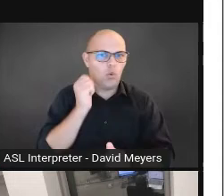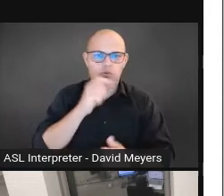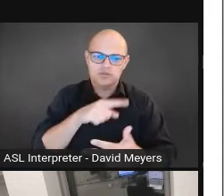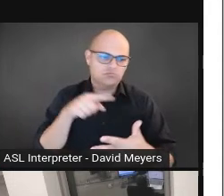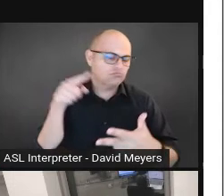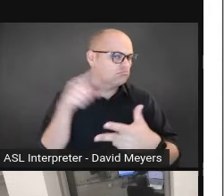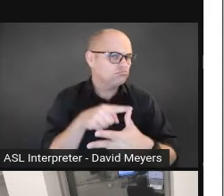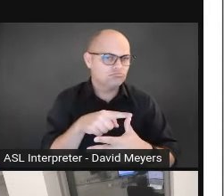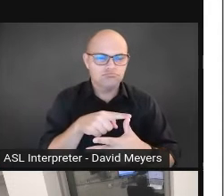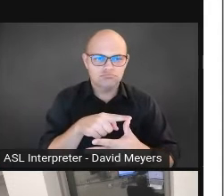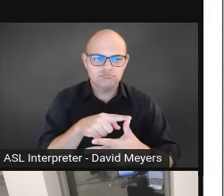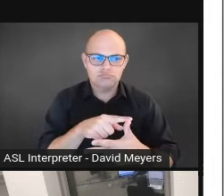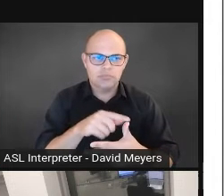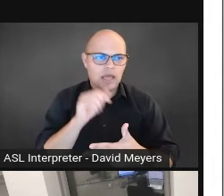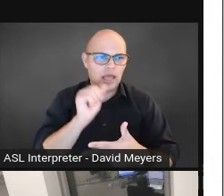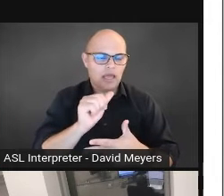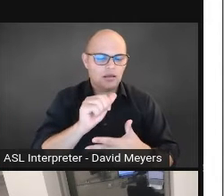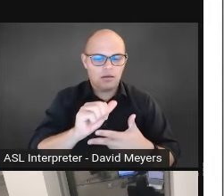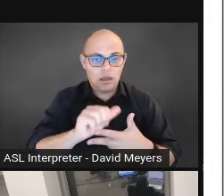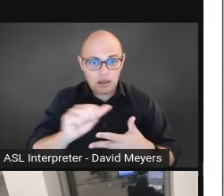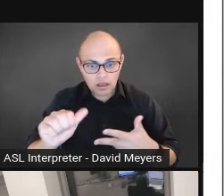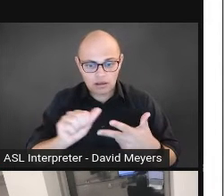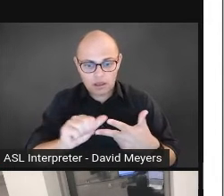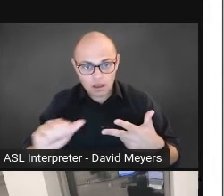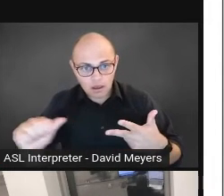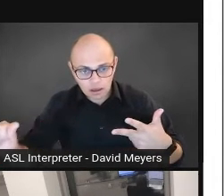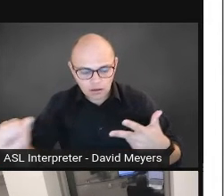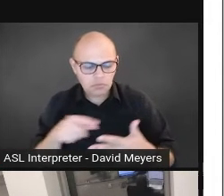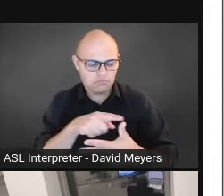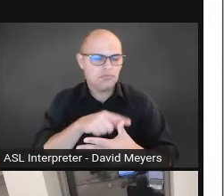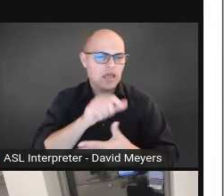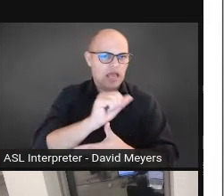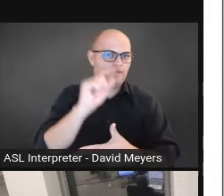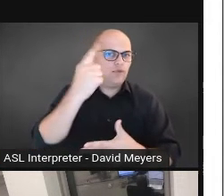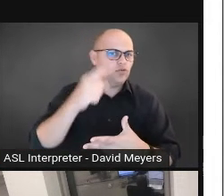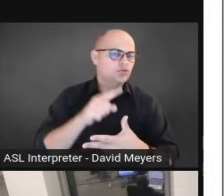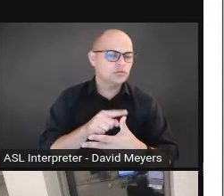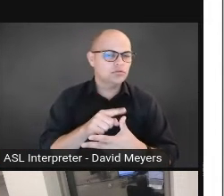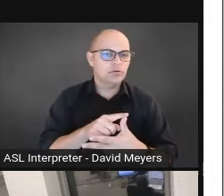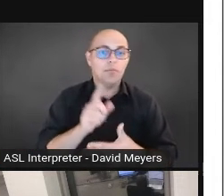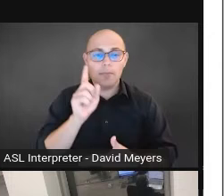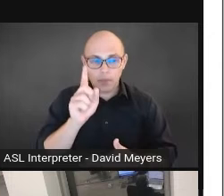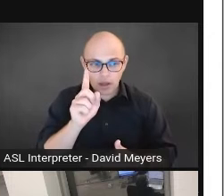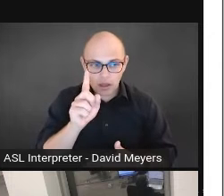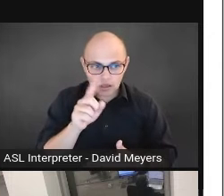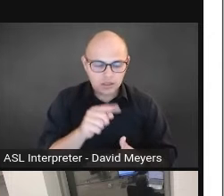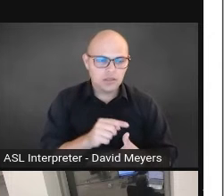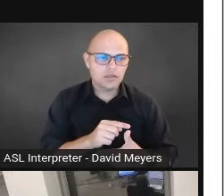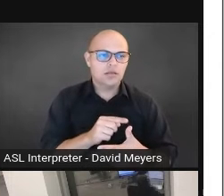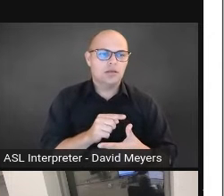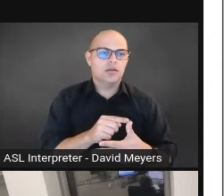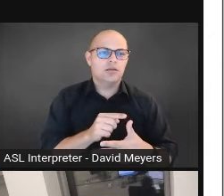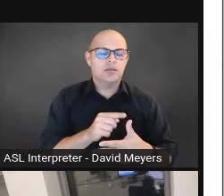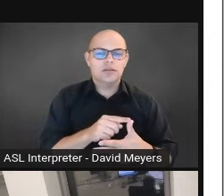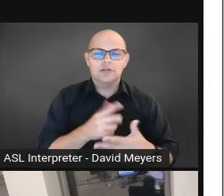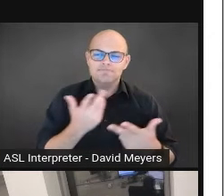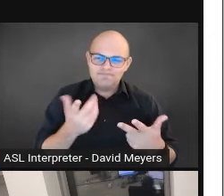before addressing AA or AAAA. There's a caveat though. One needs to acknowledge that depending on the website content